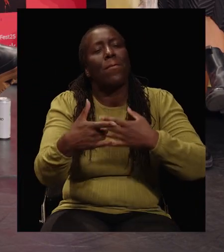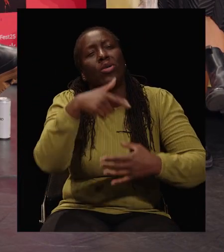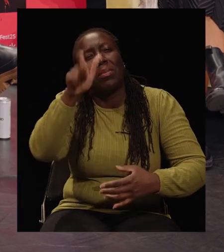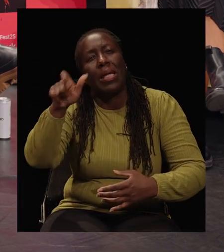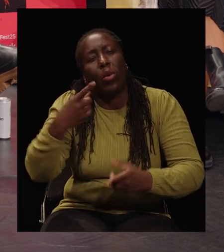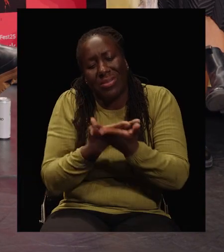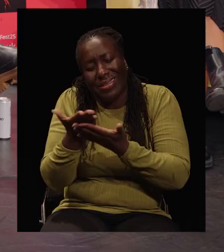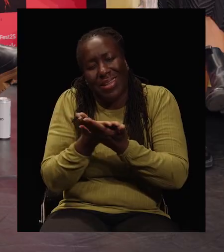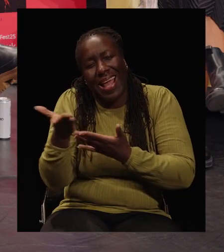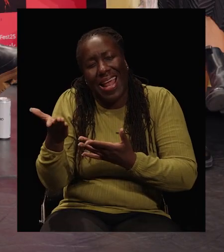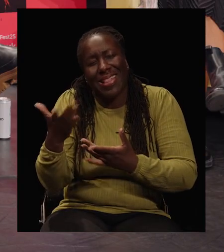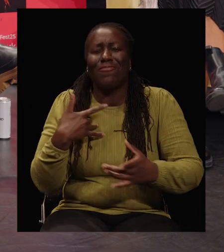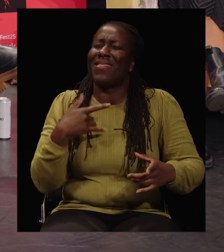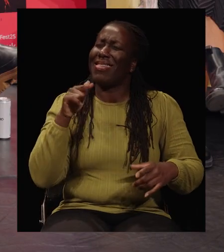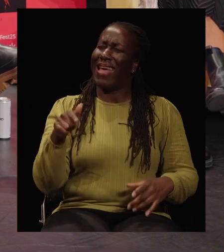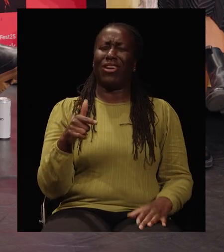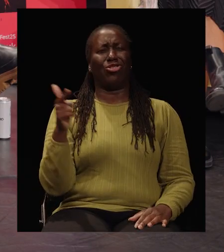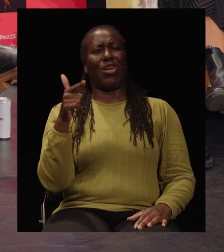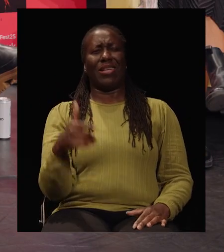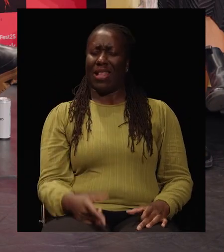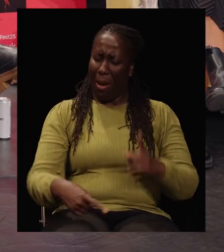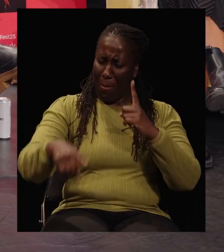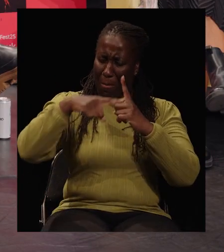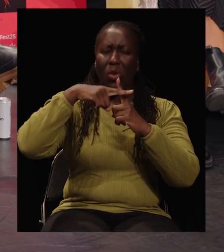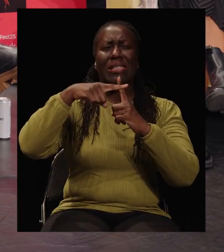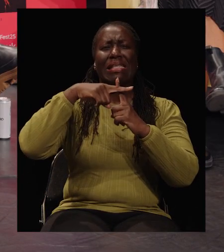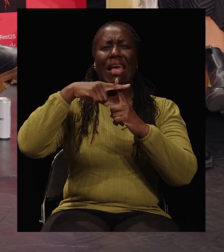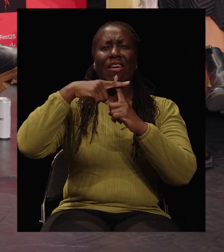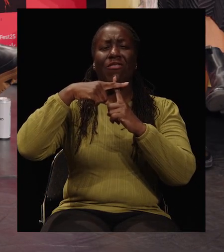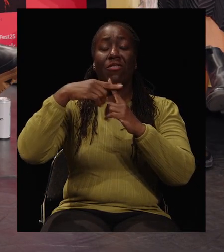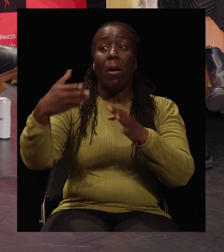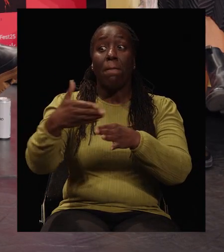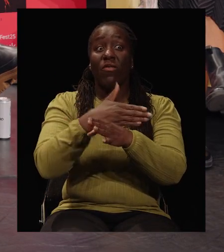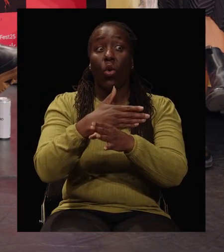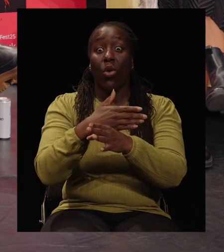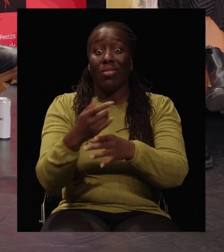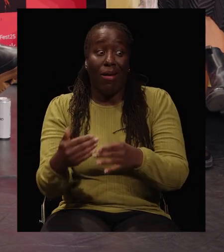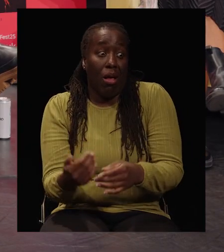a journey that was far more positive than the track they were on at that point in their young lives.